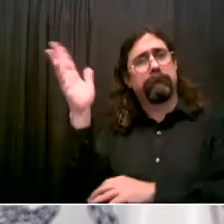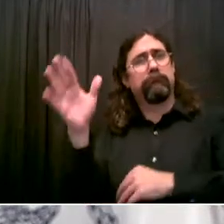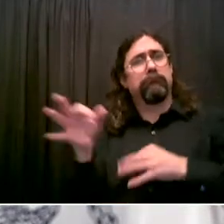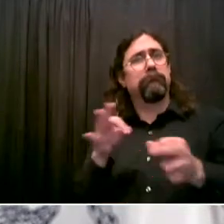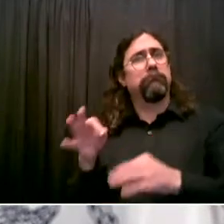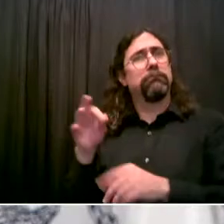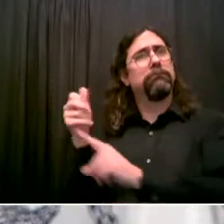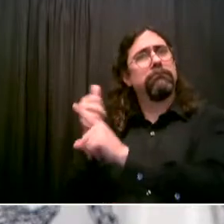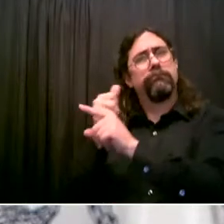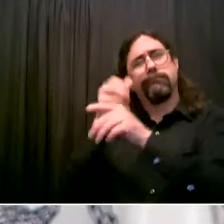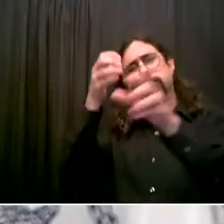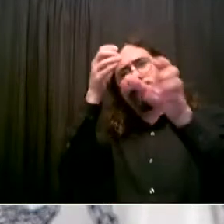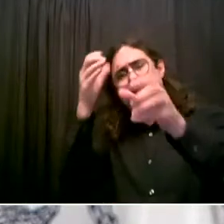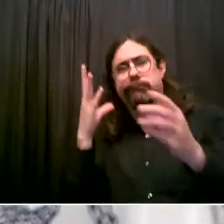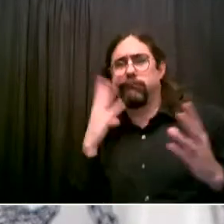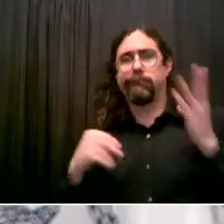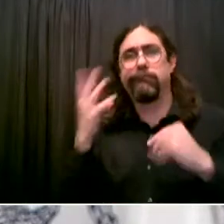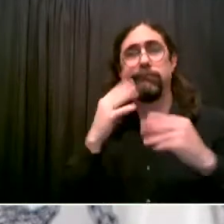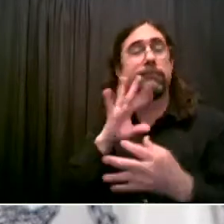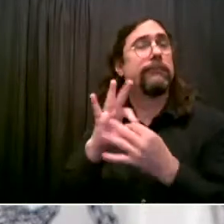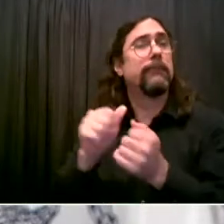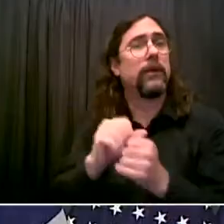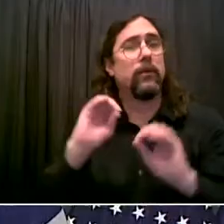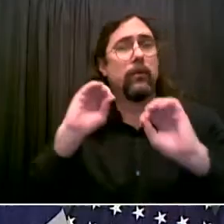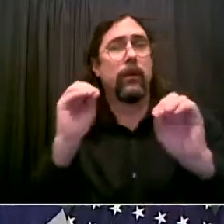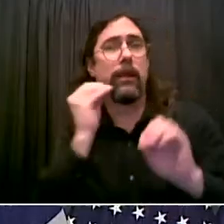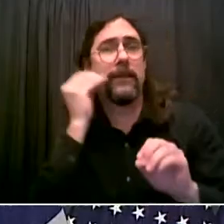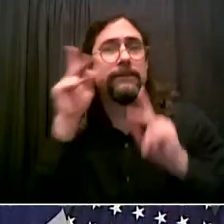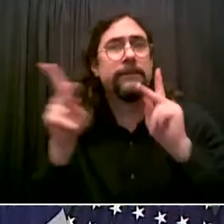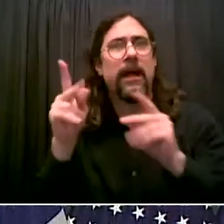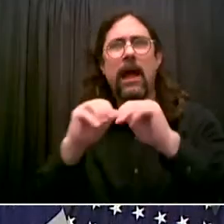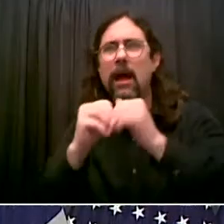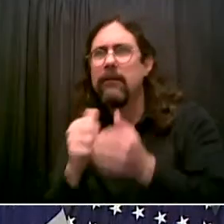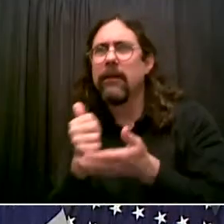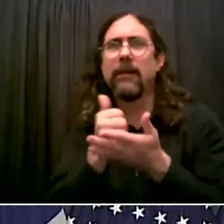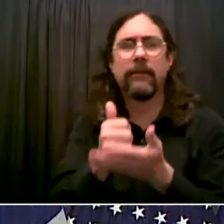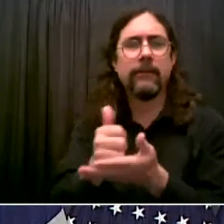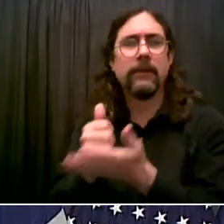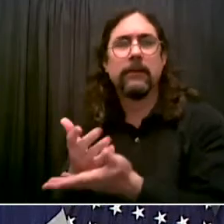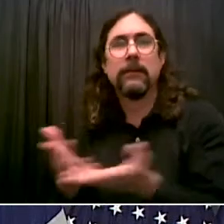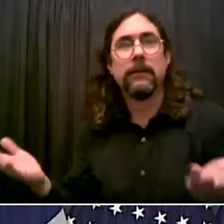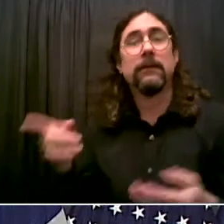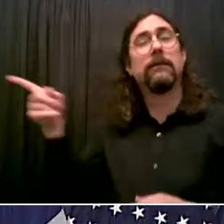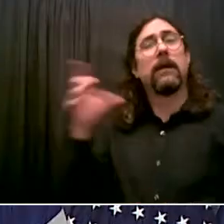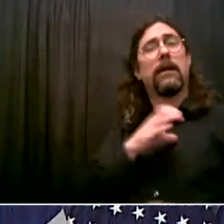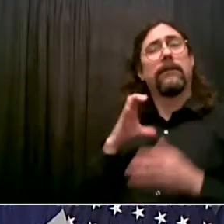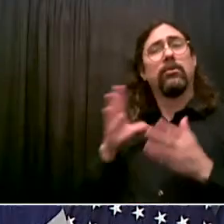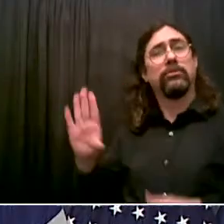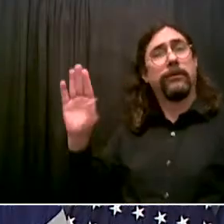ADDRESSING HOMELESSNESS NATIONALLY. HE HAS DEDICATED